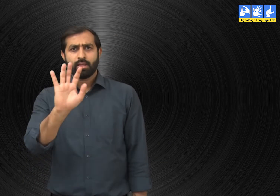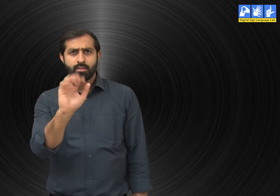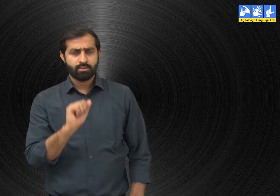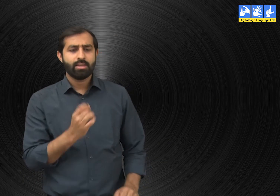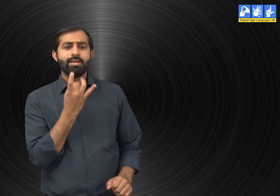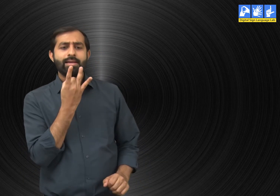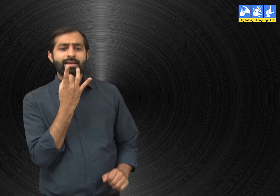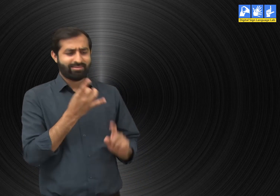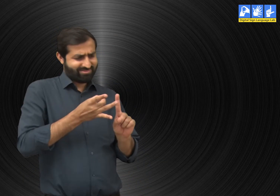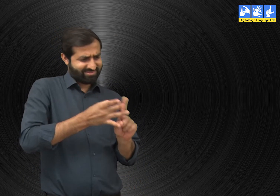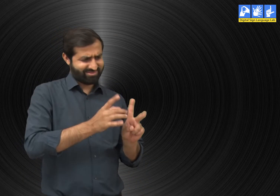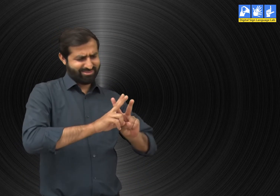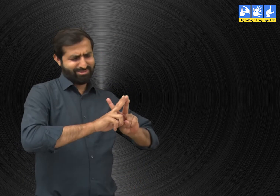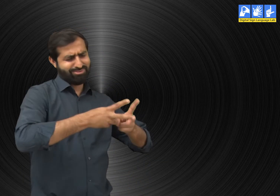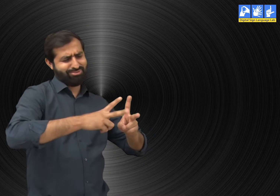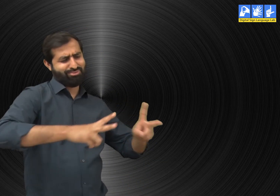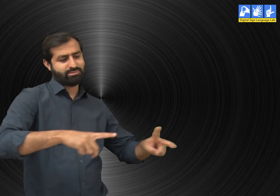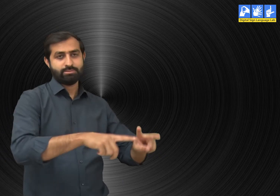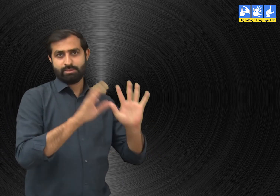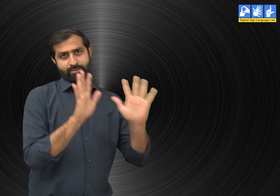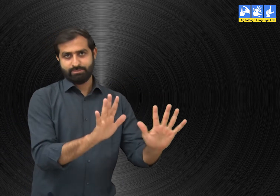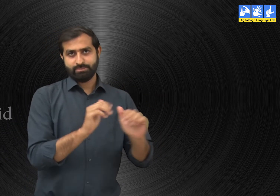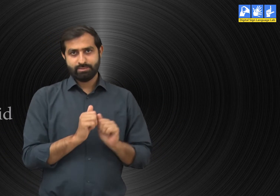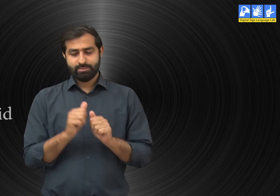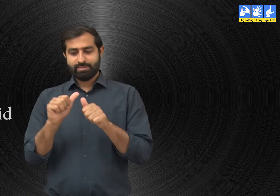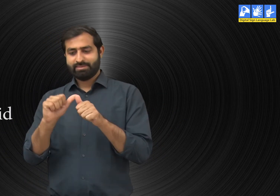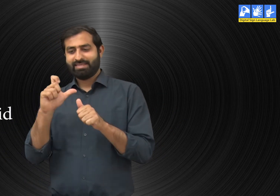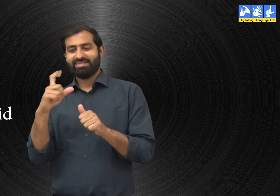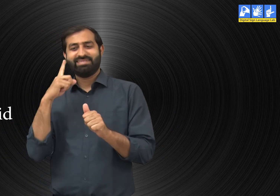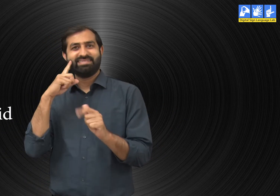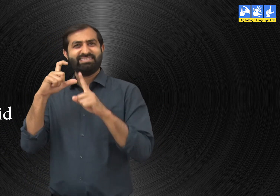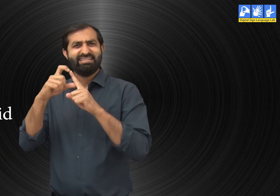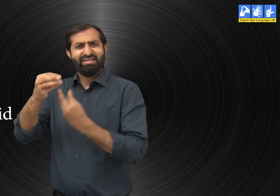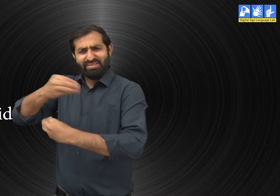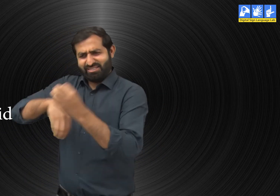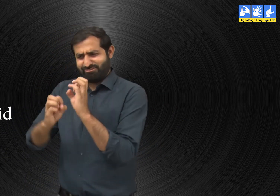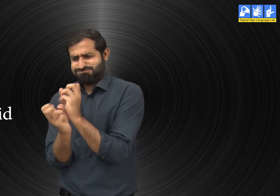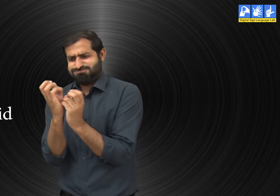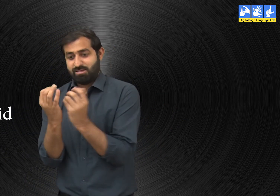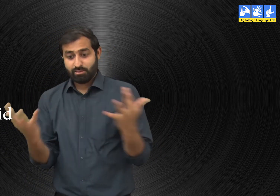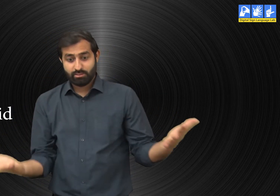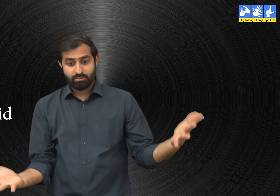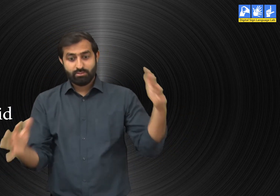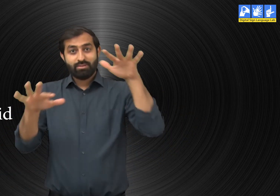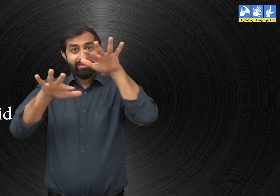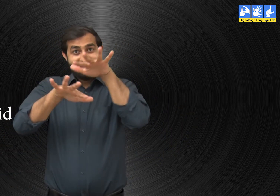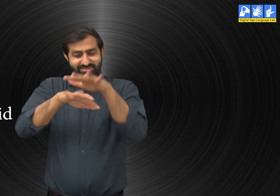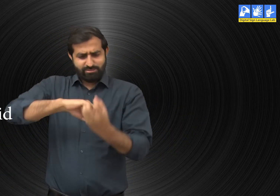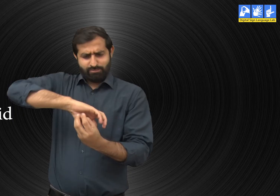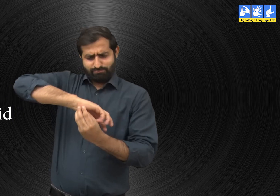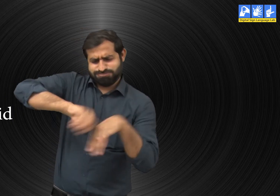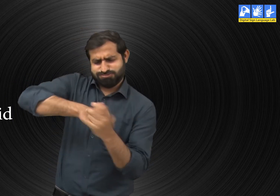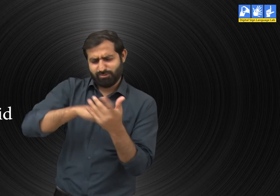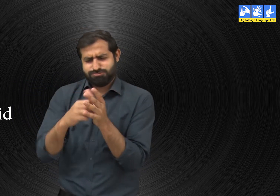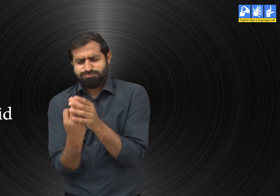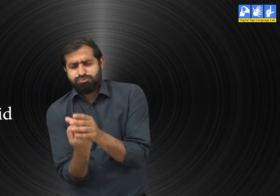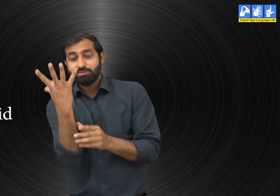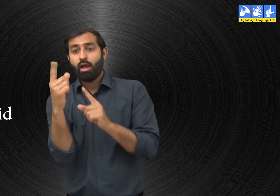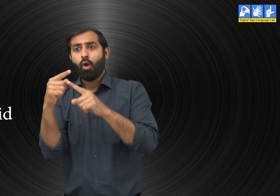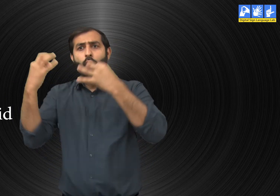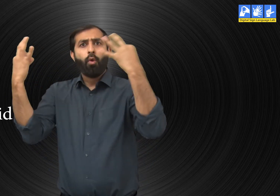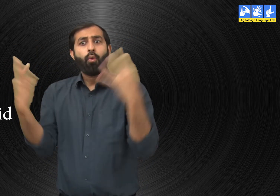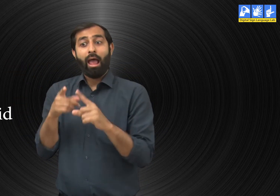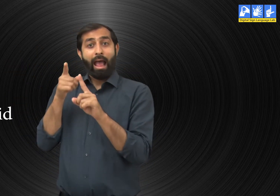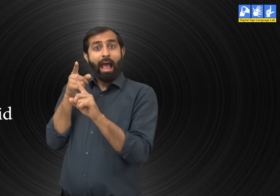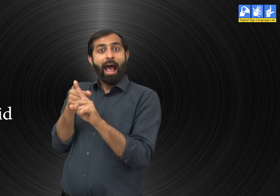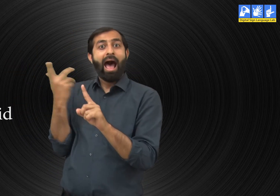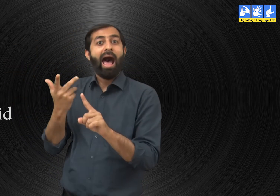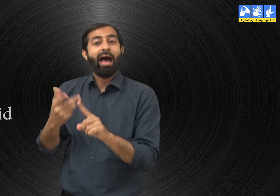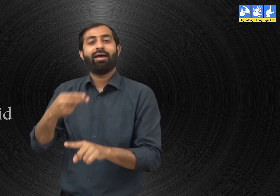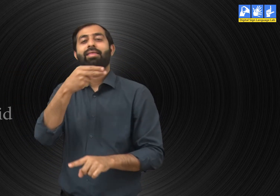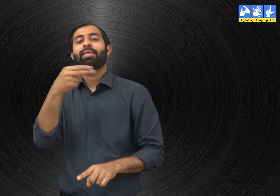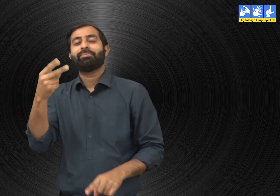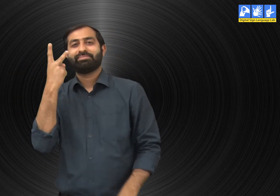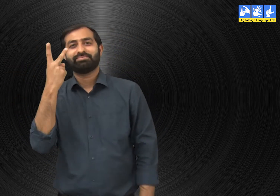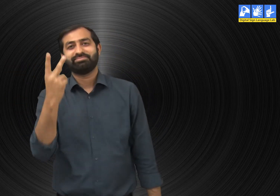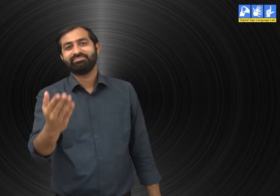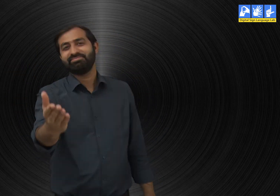When metals react with acids, what is produced? Let's see here.